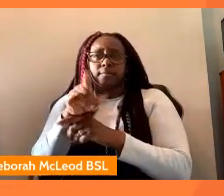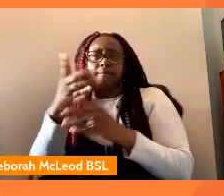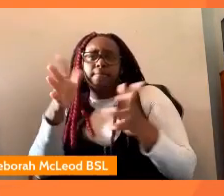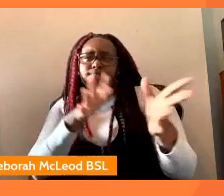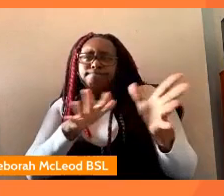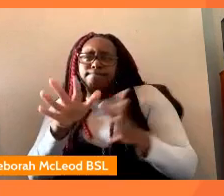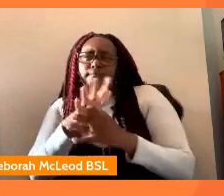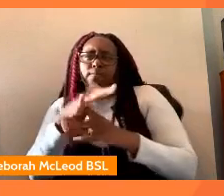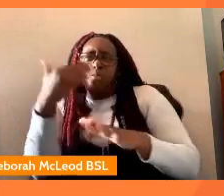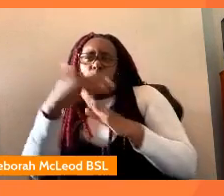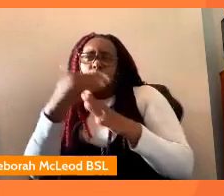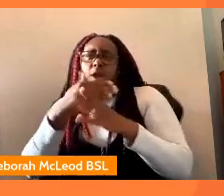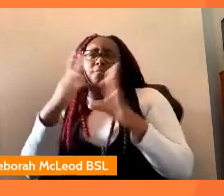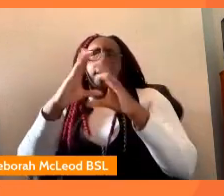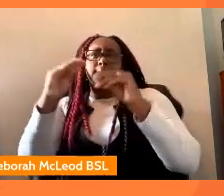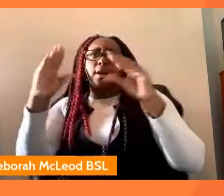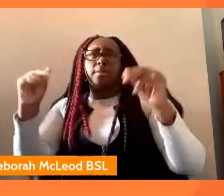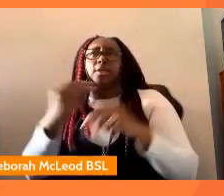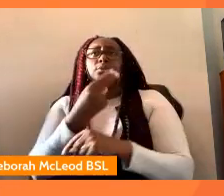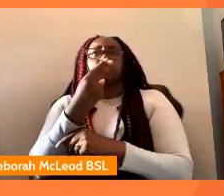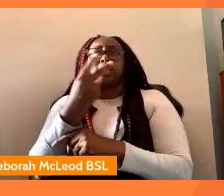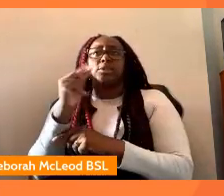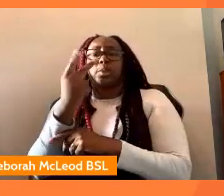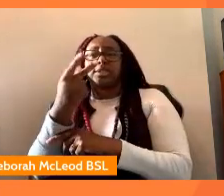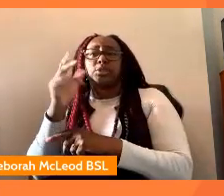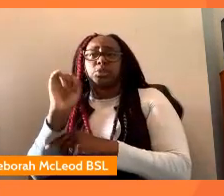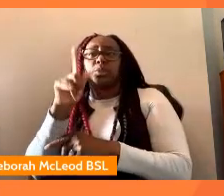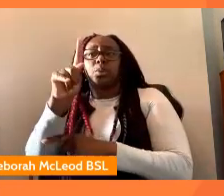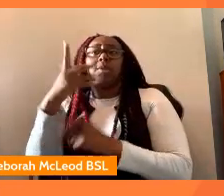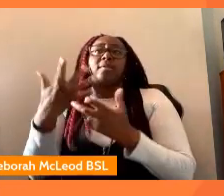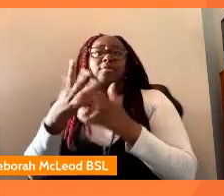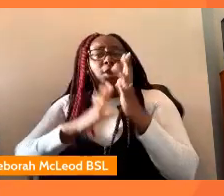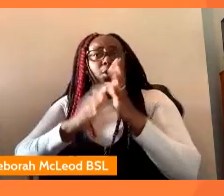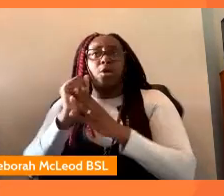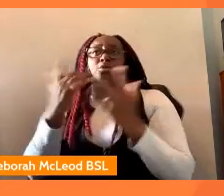by Birmingham 2022, the Cultural Festival for the Commonwealth Games